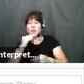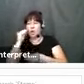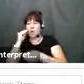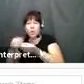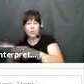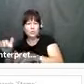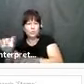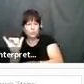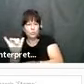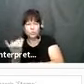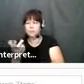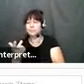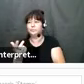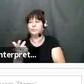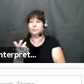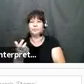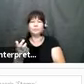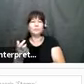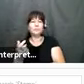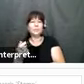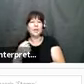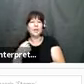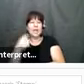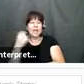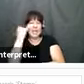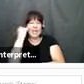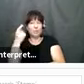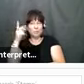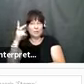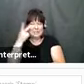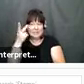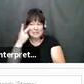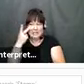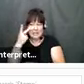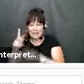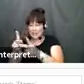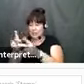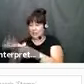going to any outbreak setting and testing everybody and doing pop up testing, as you